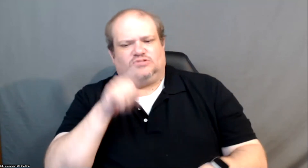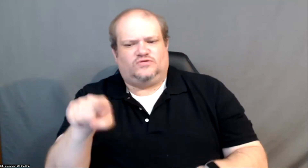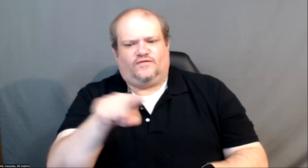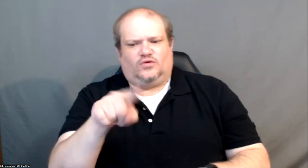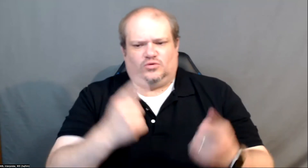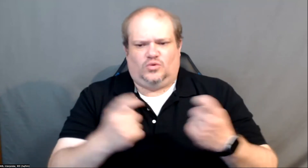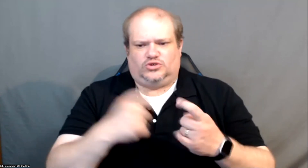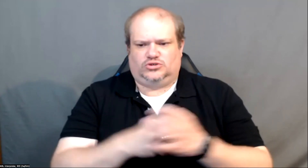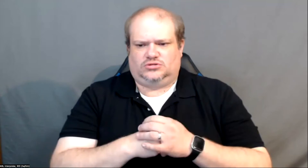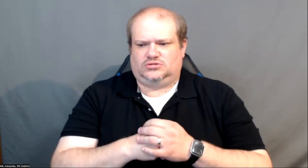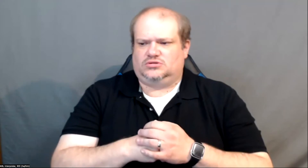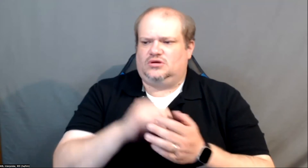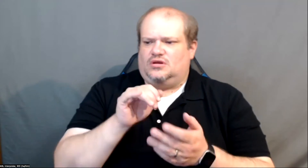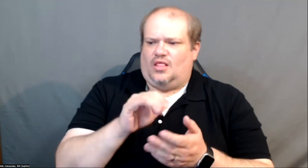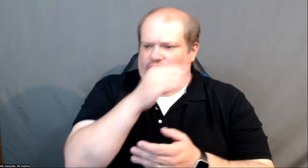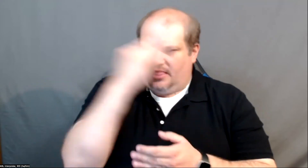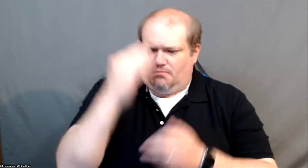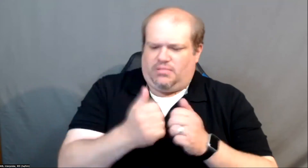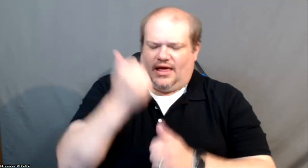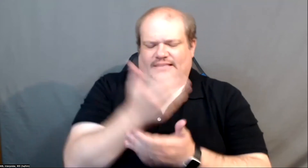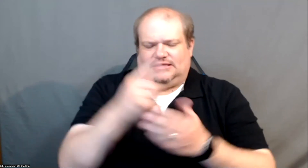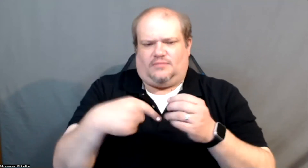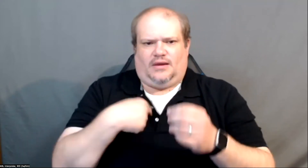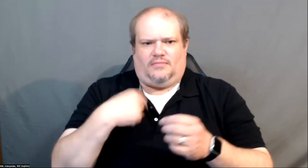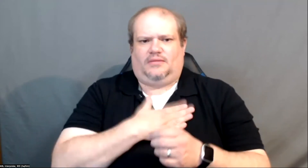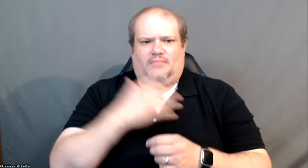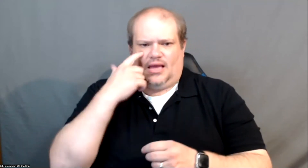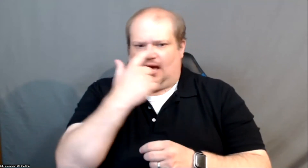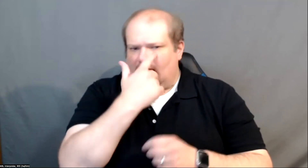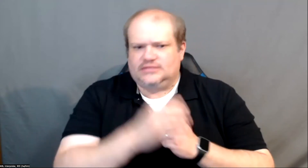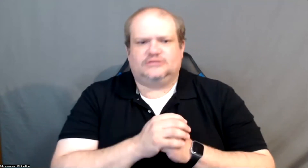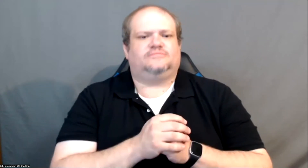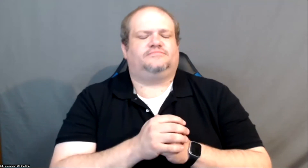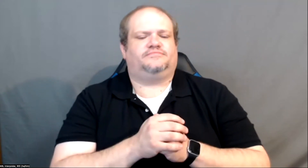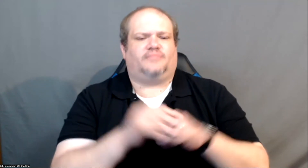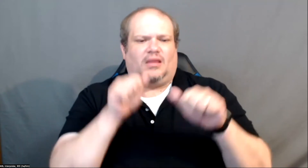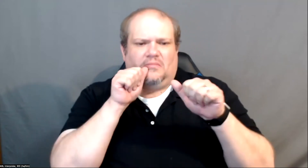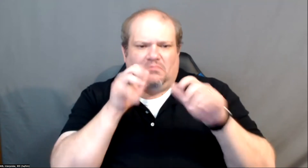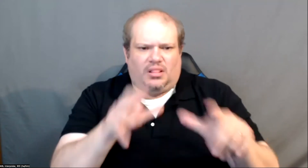I think the Blackest thing about me are my eyes. Bless how they were taught to keep moving.